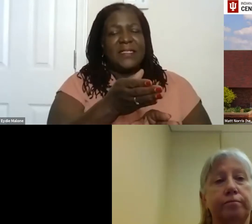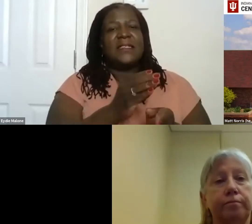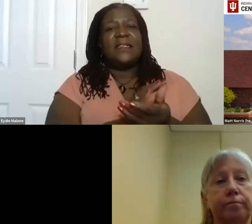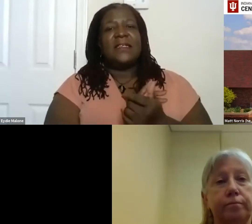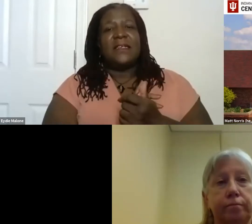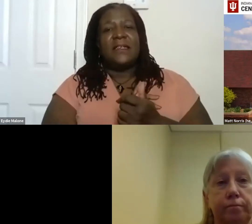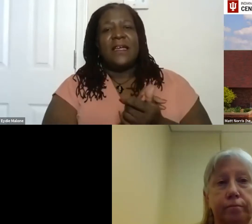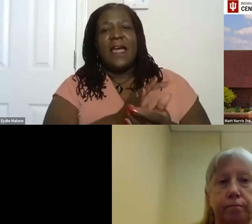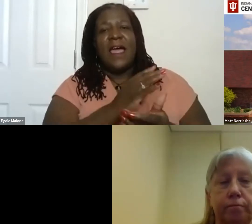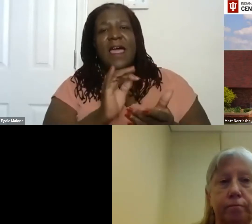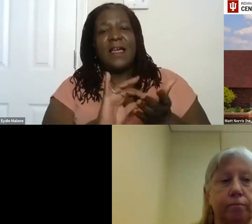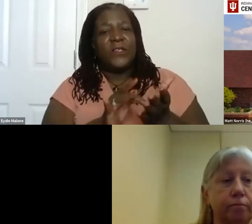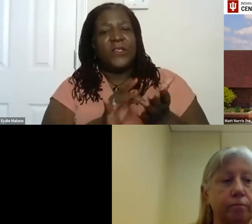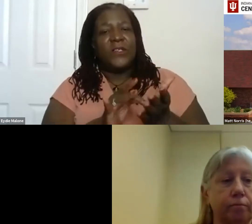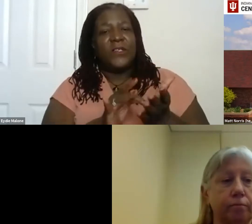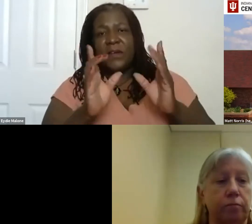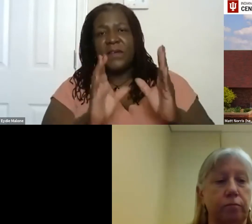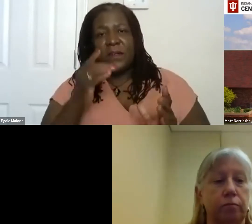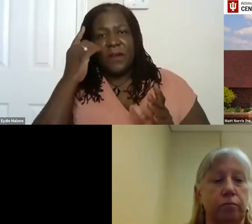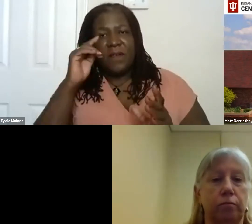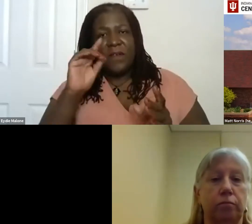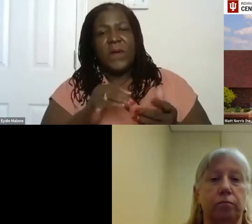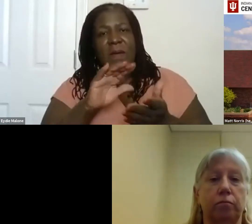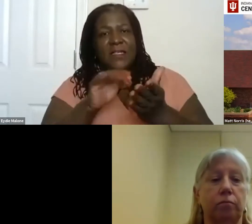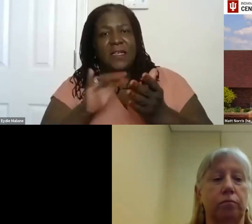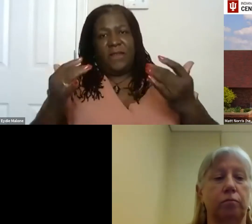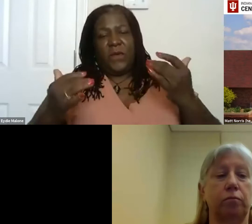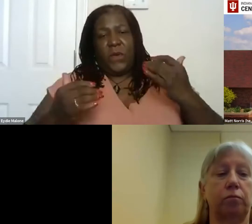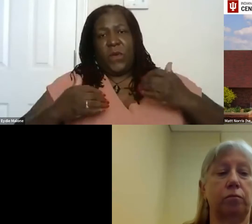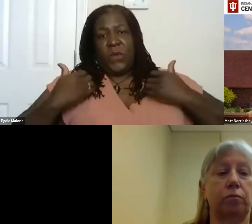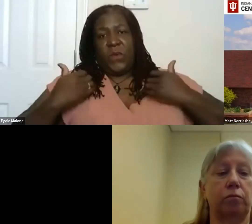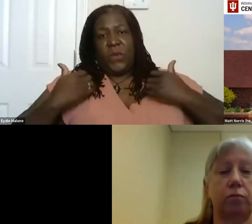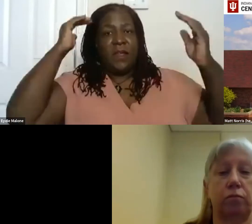she's the director for the Center of Youth and Adults and Conditions of Childhood. Dr.